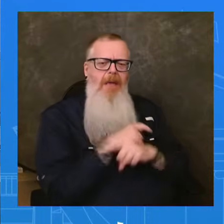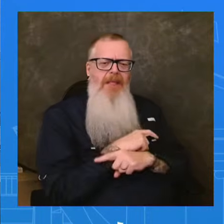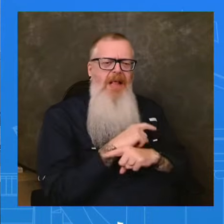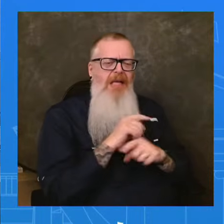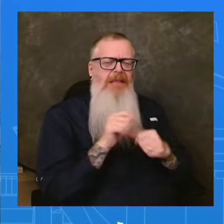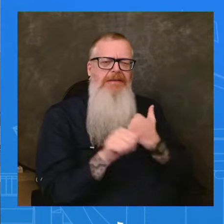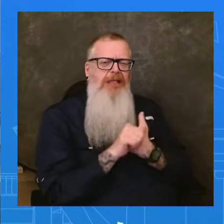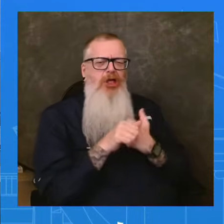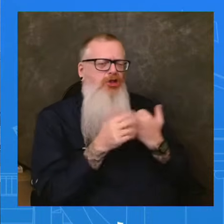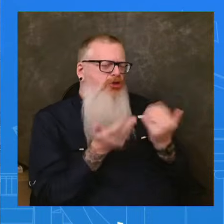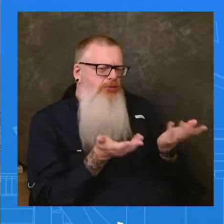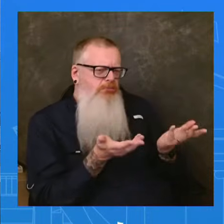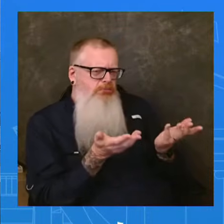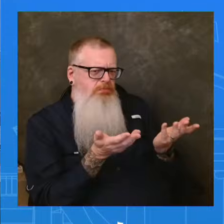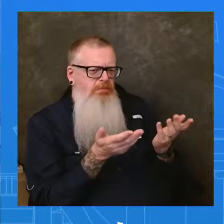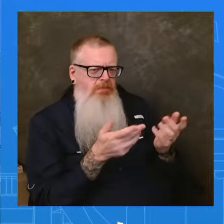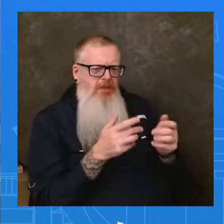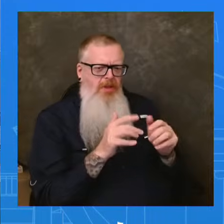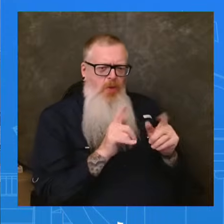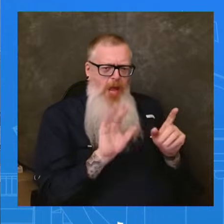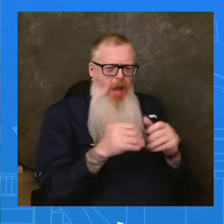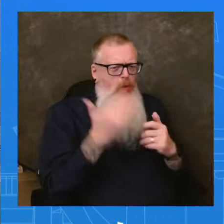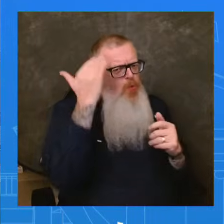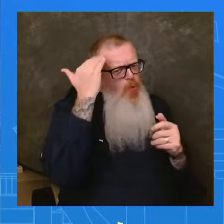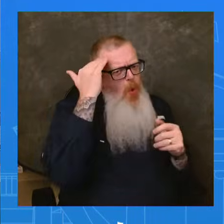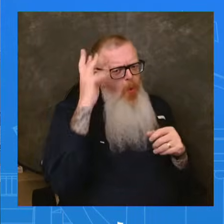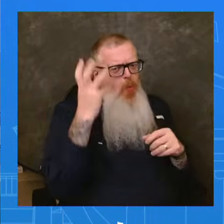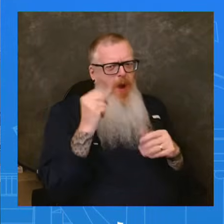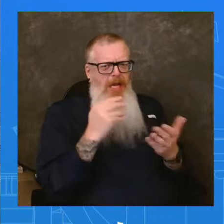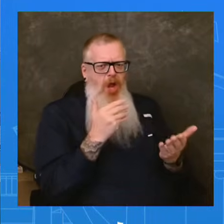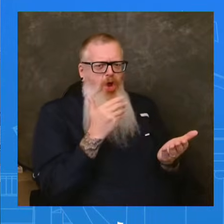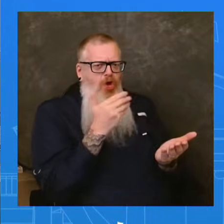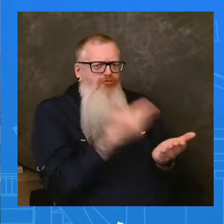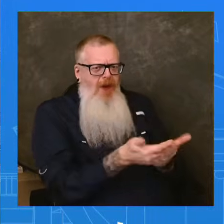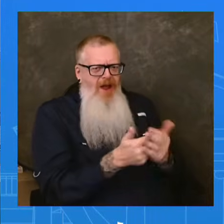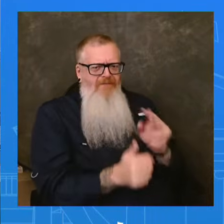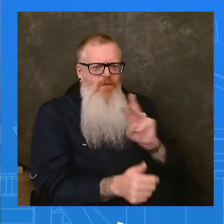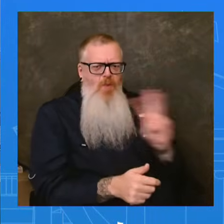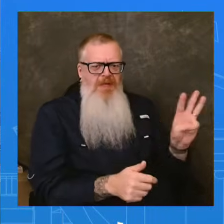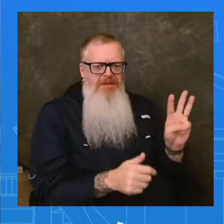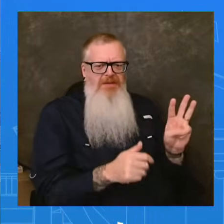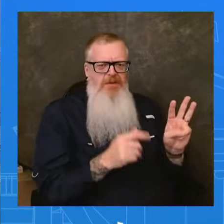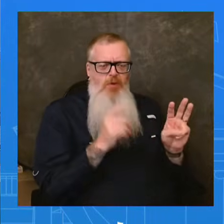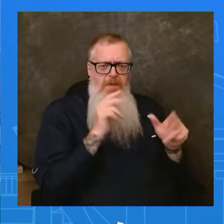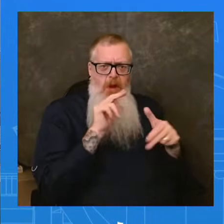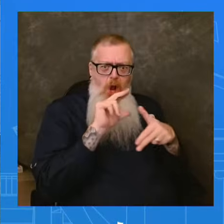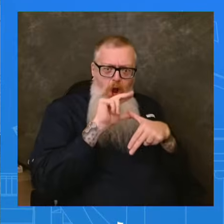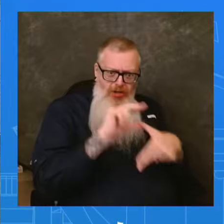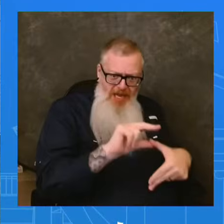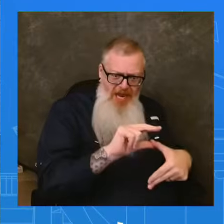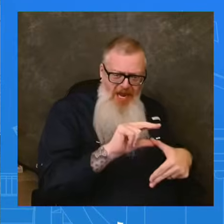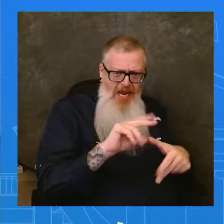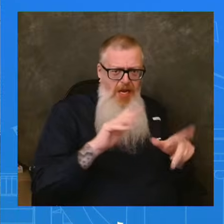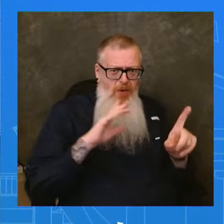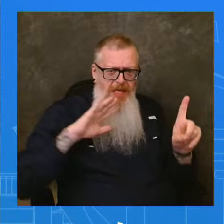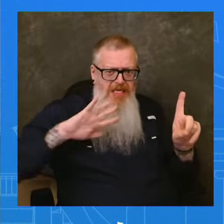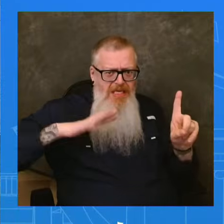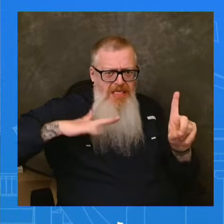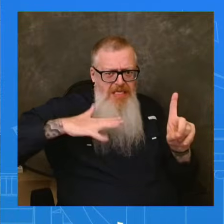when it hits the west coast but also a hurricane when it exits the east coast of Florida? Administrator Criswell: I think any time we see a storm hit